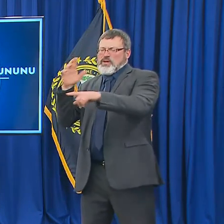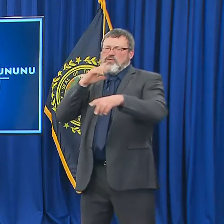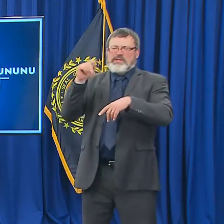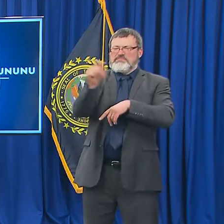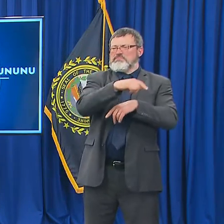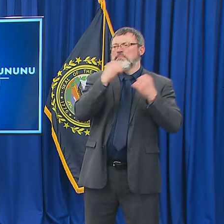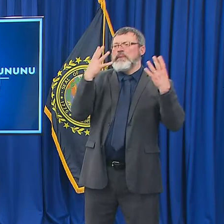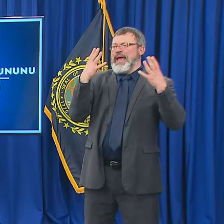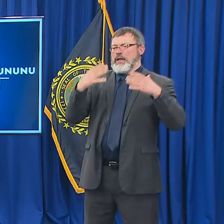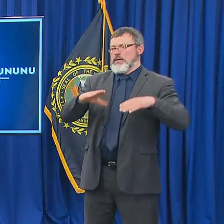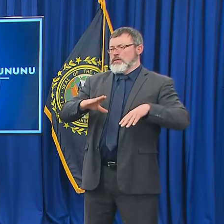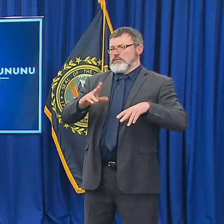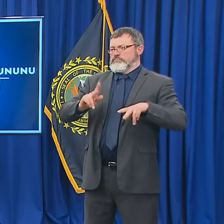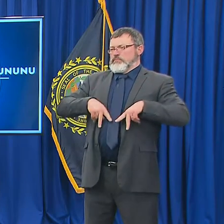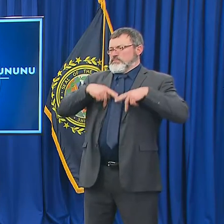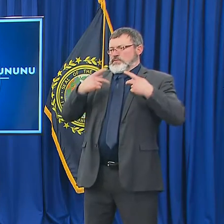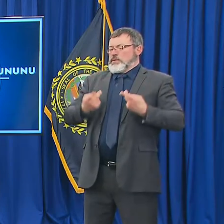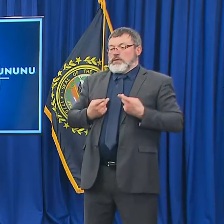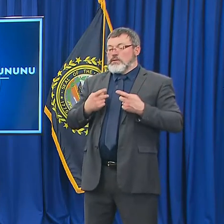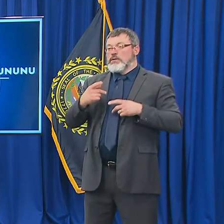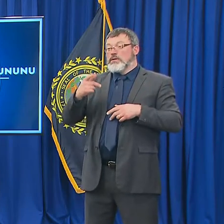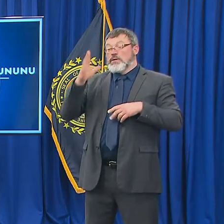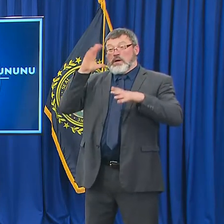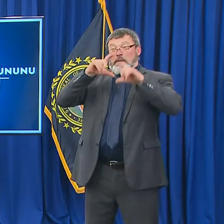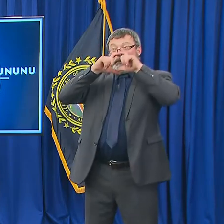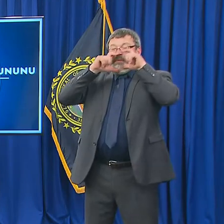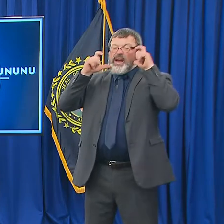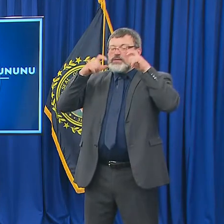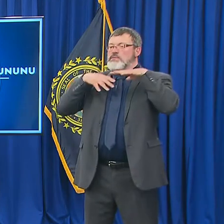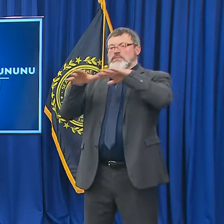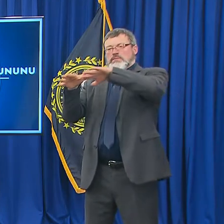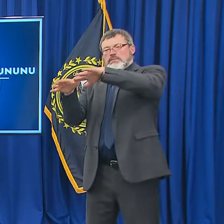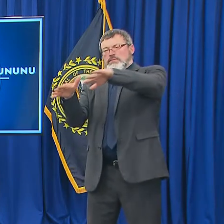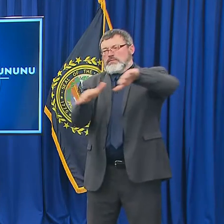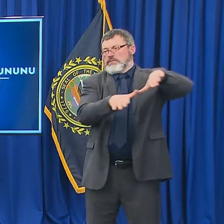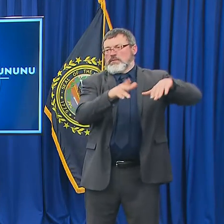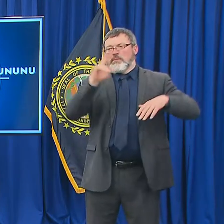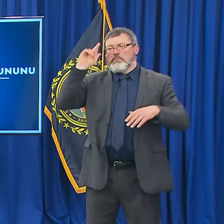It's about your workplaces about your school is about everybody around you.